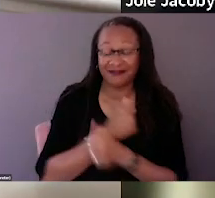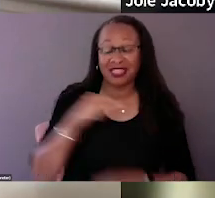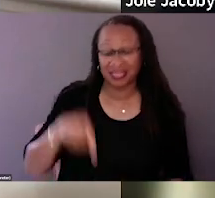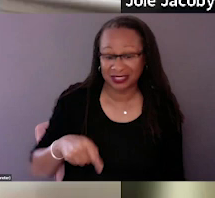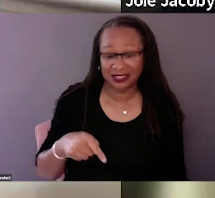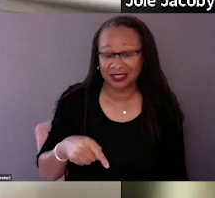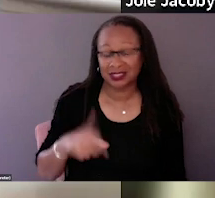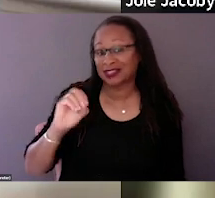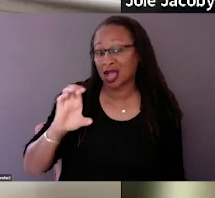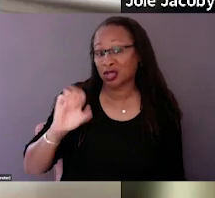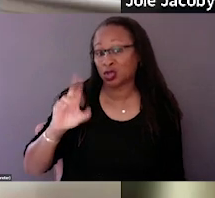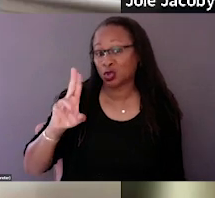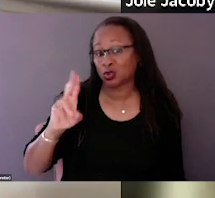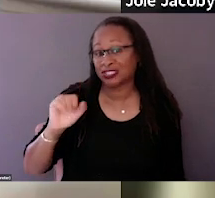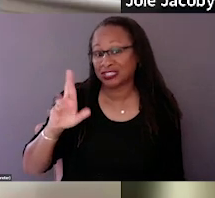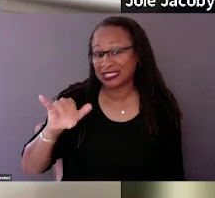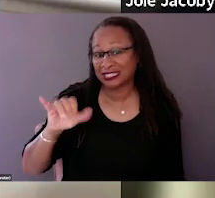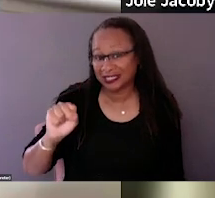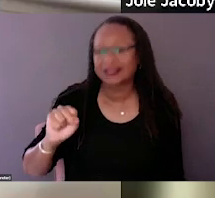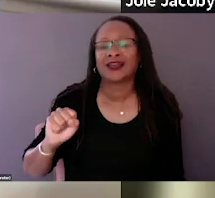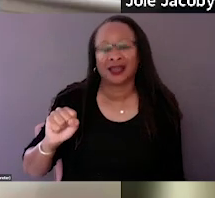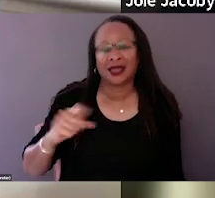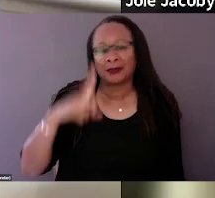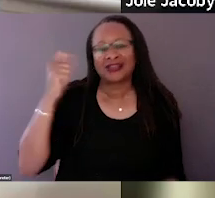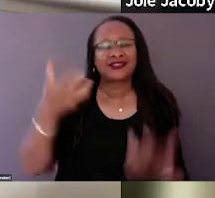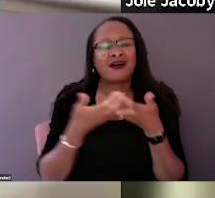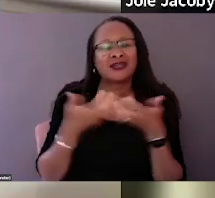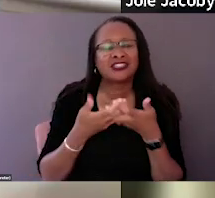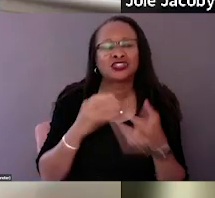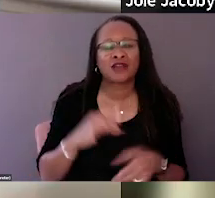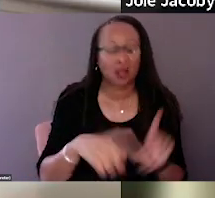was the combination of positive and light and cheery